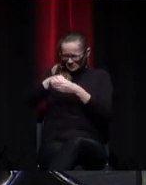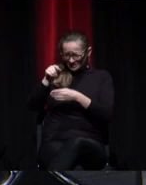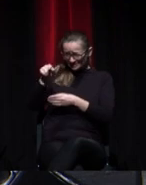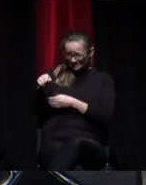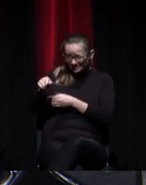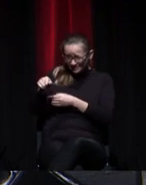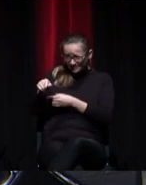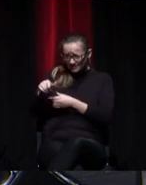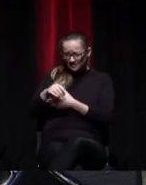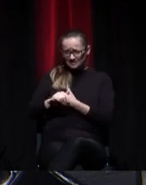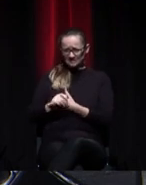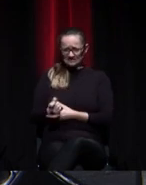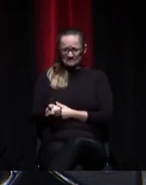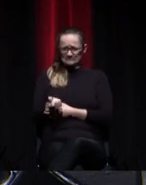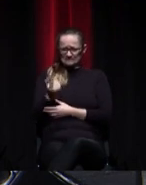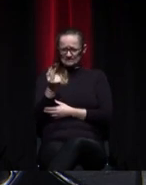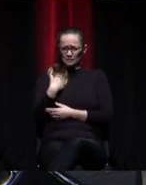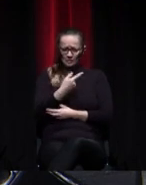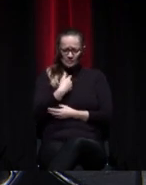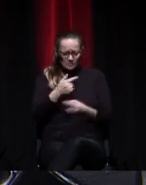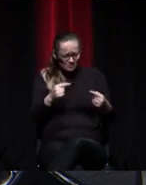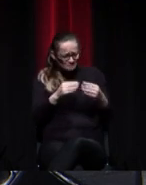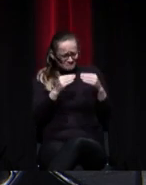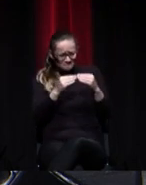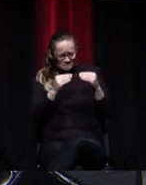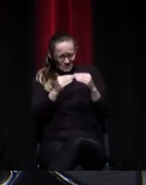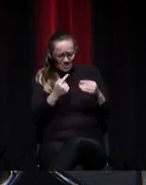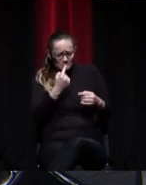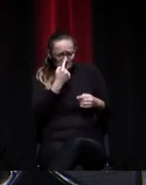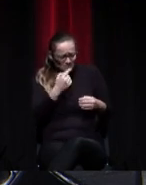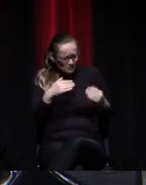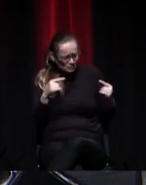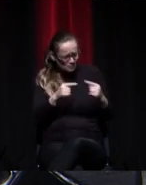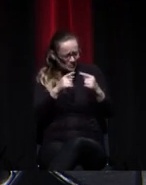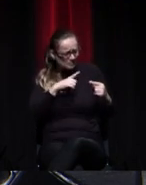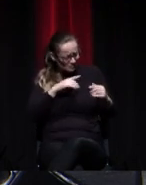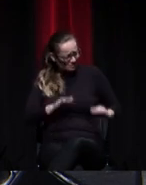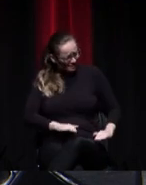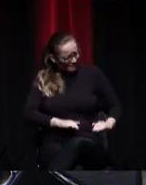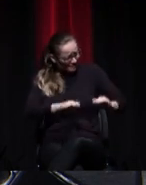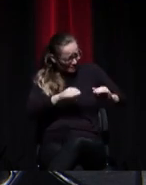But you're so close, you're like me, we grew up in the same condo,